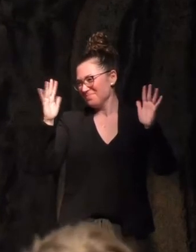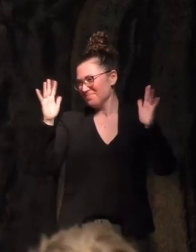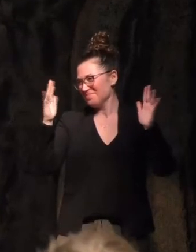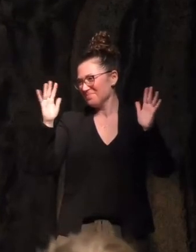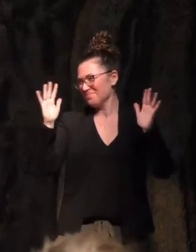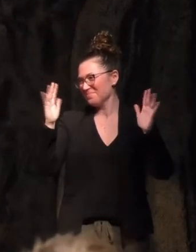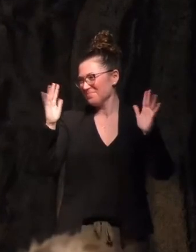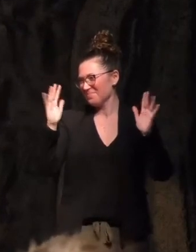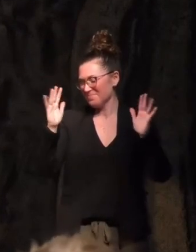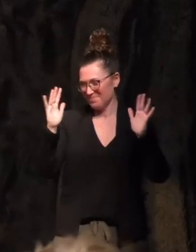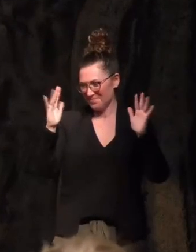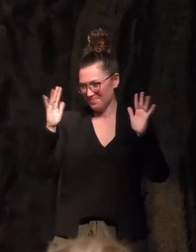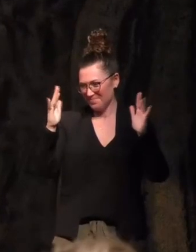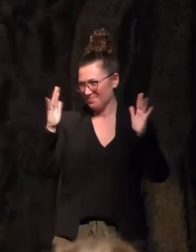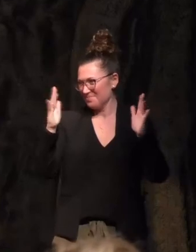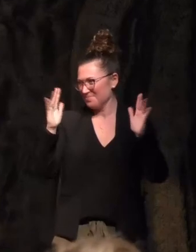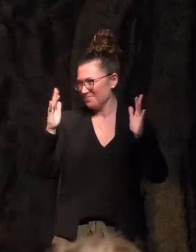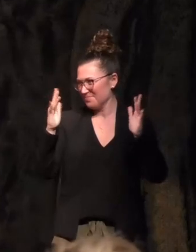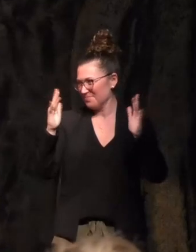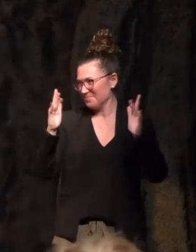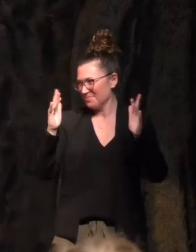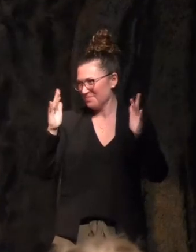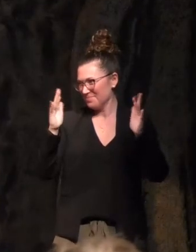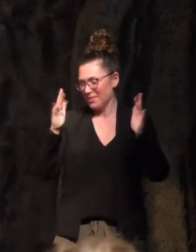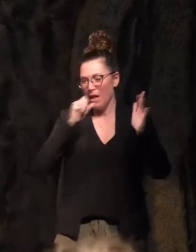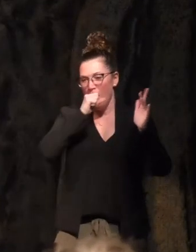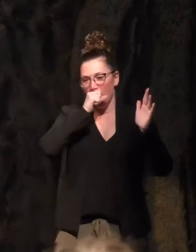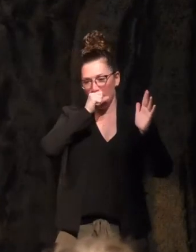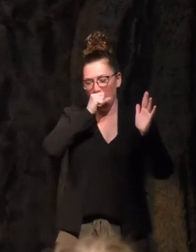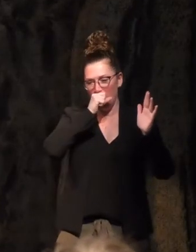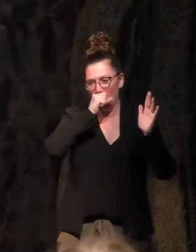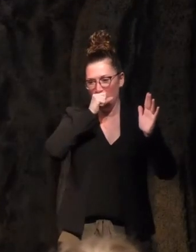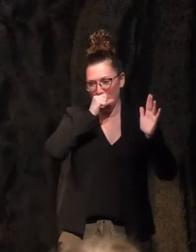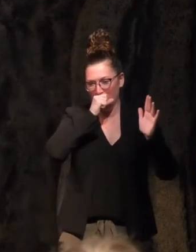Aww, thanks, that's very nice of you, thank you, thank you.